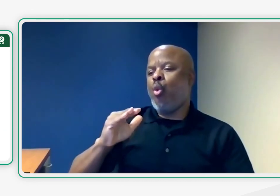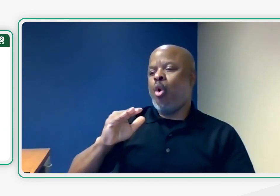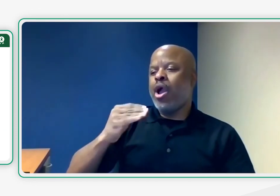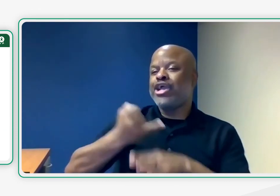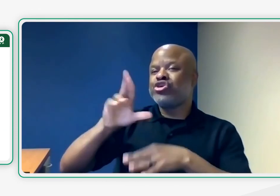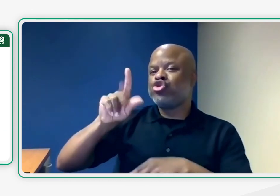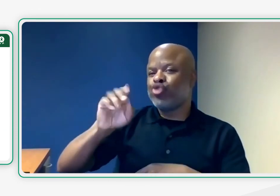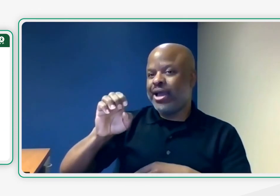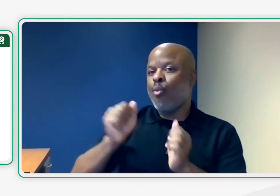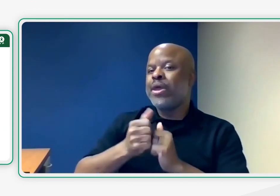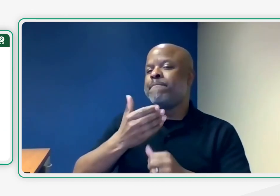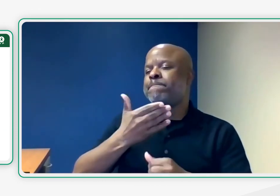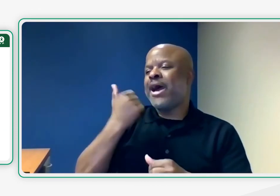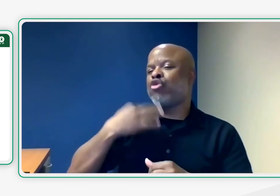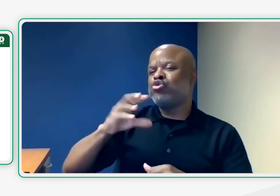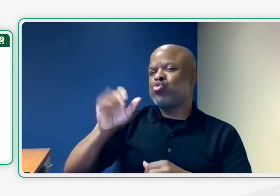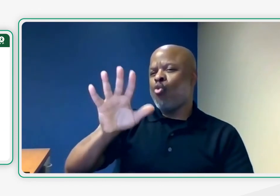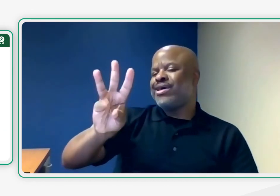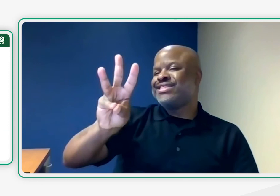a little bit less, wasn't as good, our rates might go up.